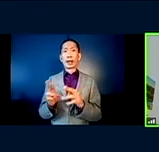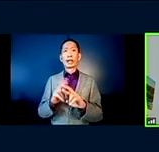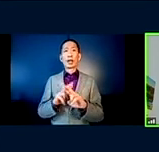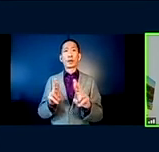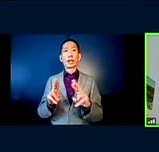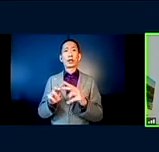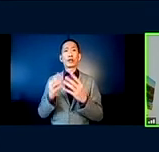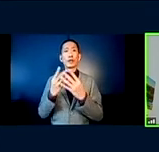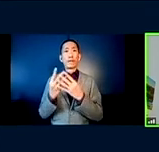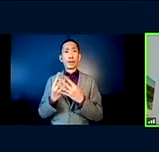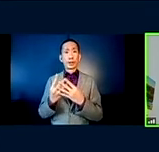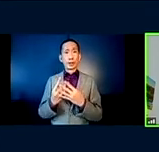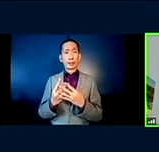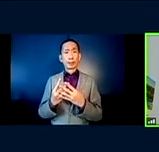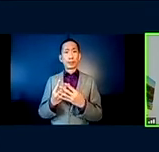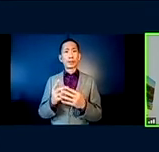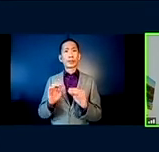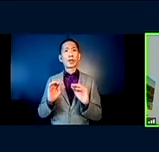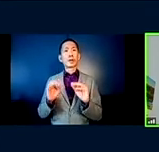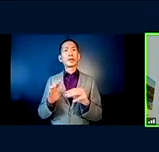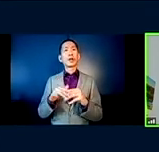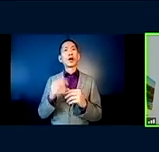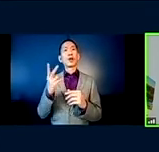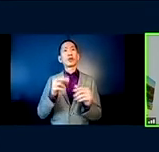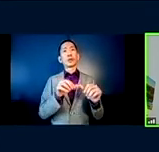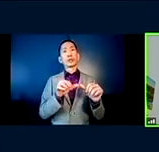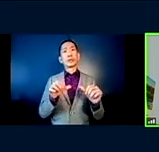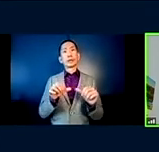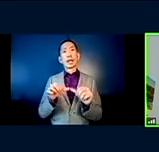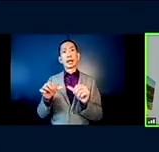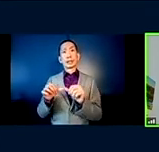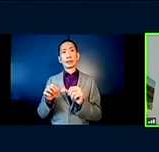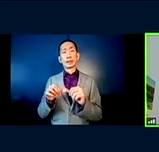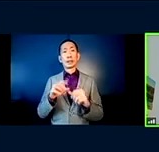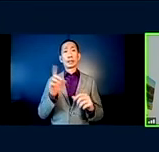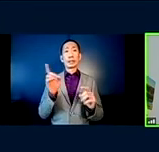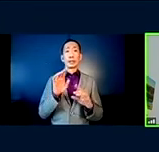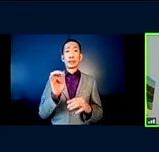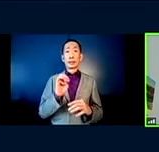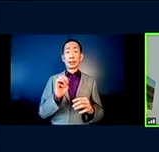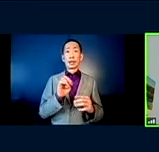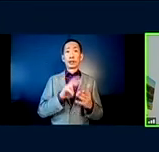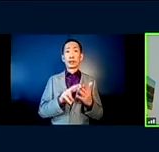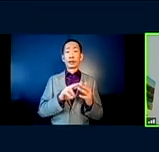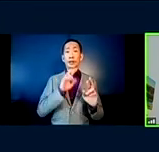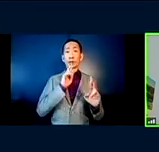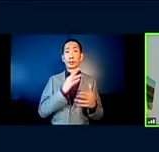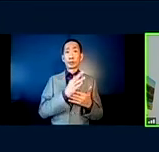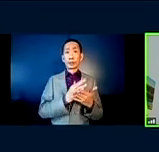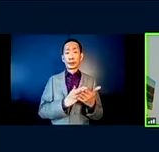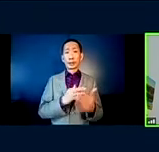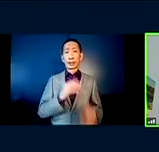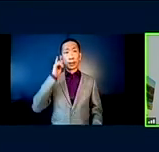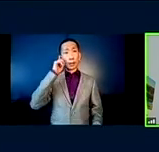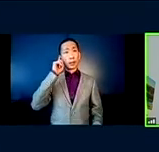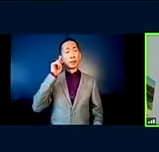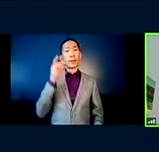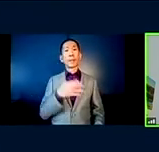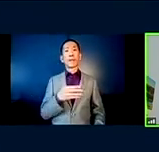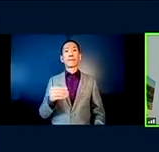PREPARING THEM AND GETTING READY TO FIELD THEM, AND PUT THEM ON TWO SITES, ON THE DISASTER